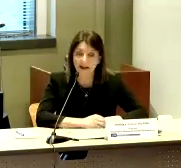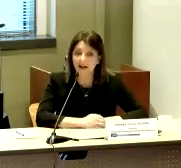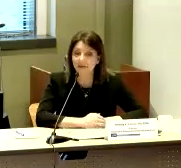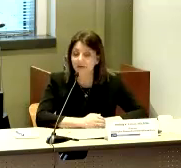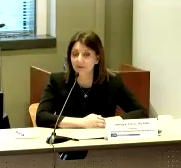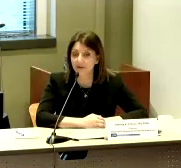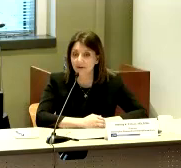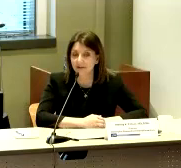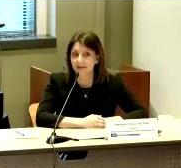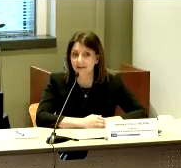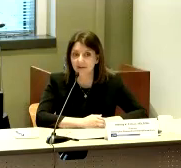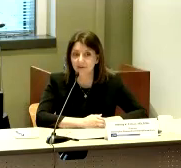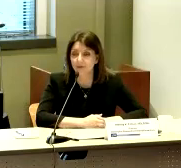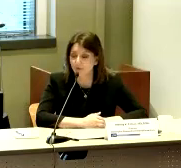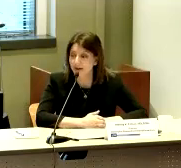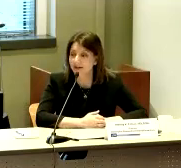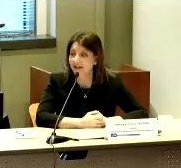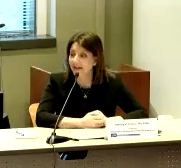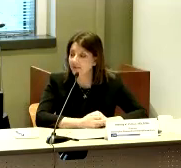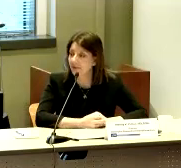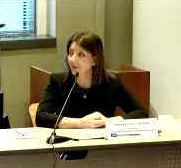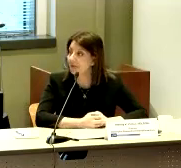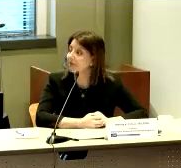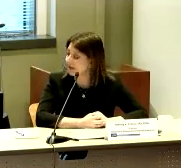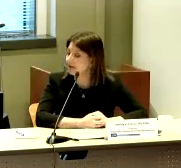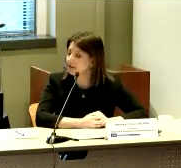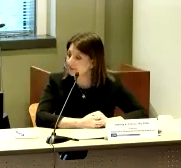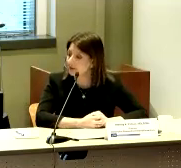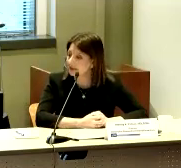And I was also really heartened to see some great engagement with our provider community.